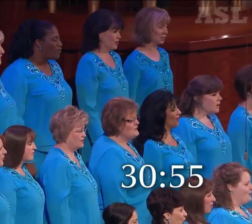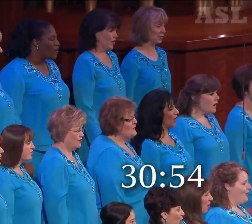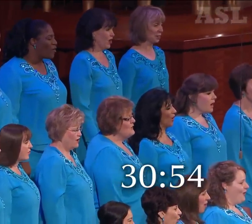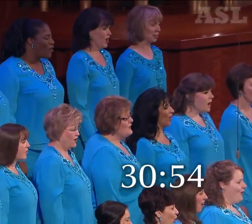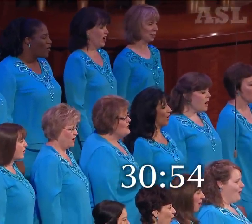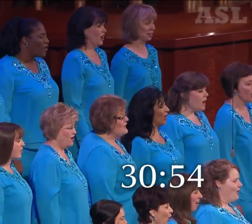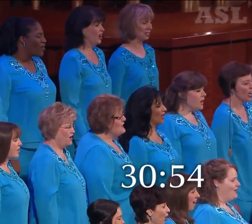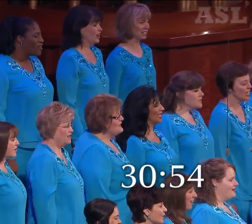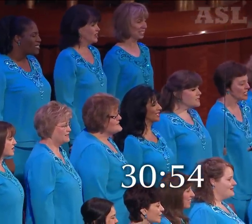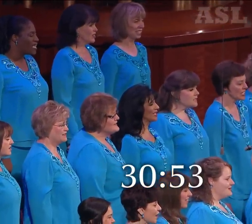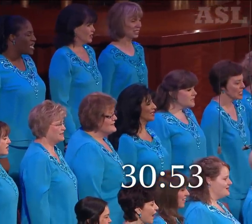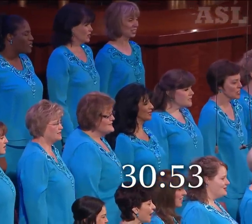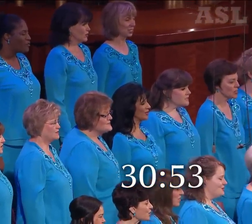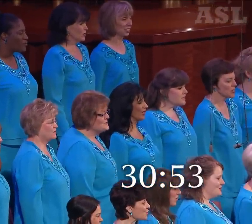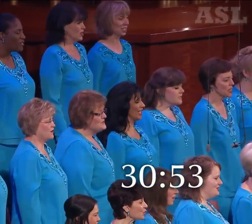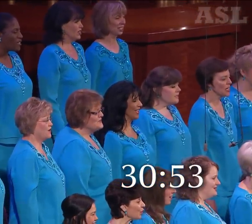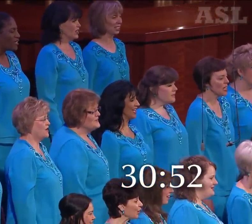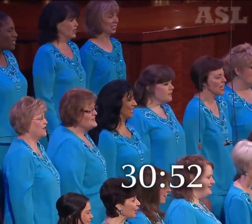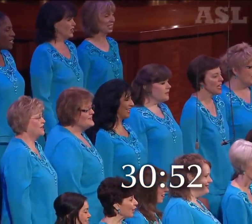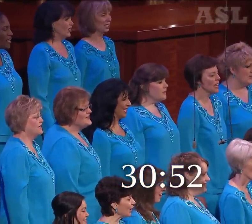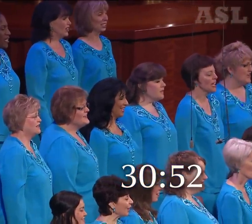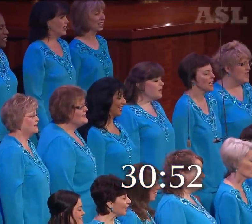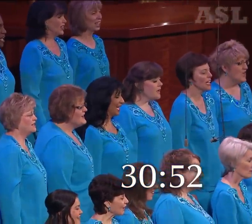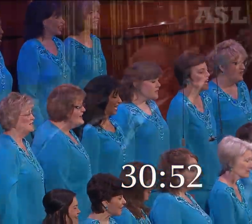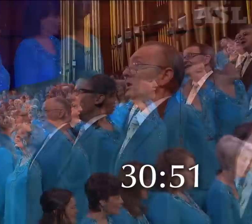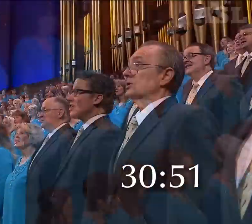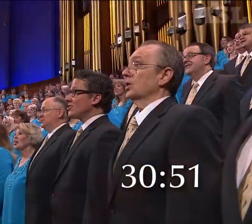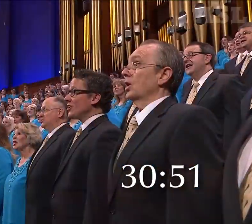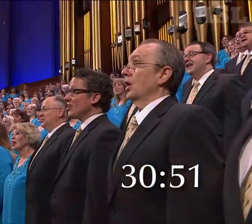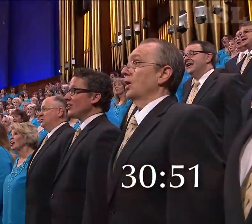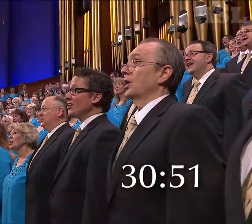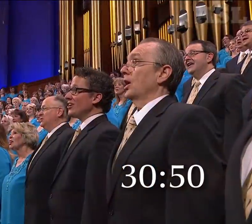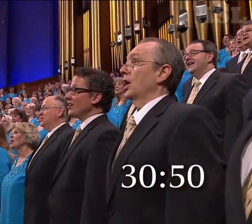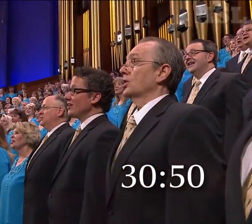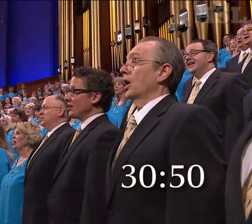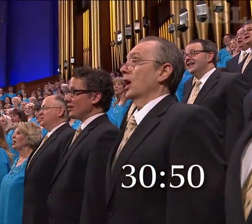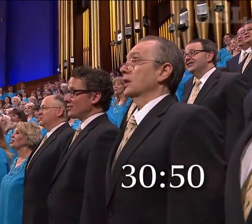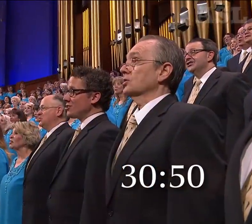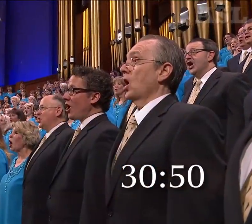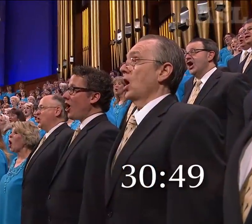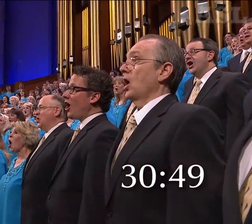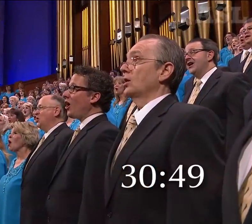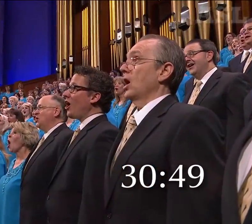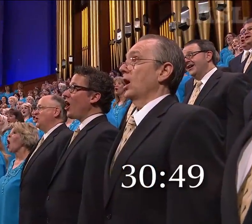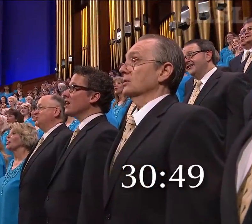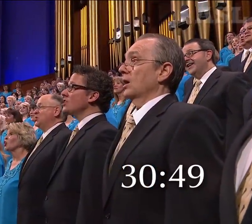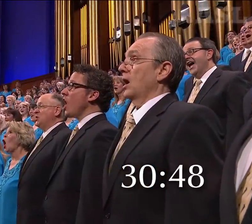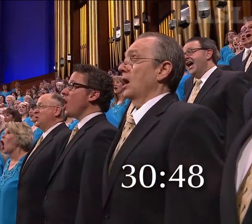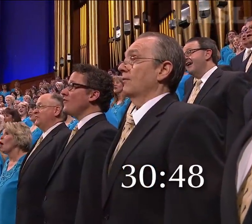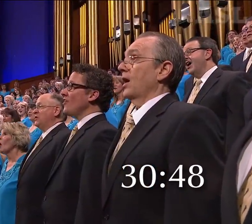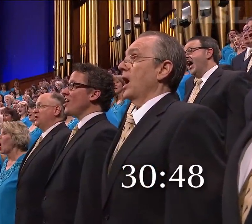THIS IS THE ENGLISH CLOSED CAPTION CHANNEL OF THE CHURCH OF JESUS CHRIST OF LATTER-DAY SAINTS.